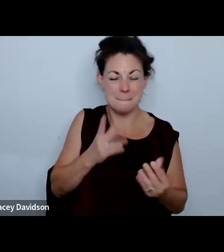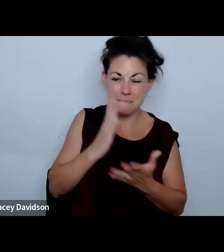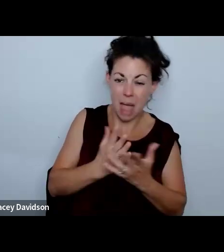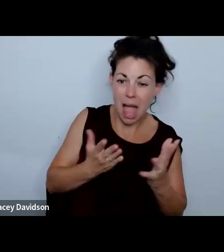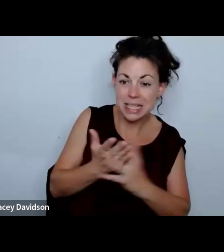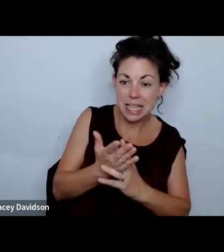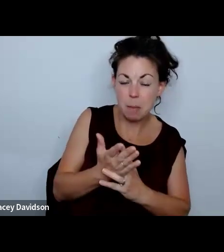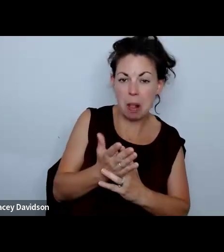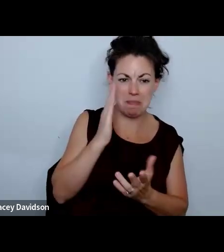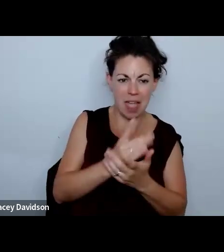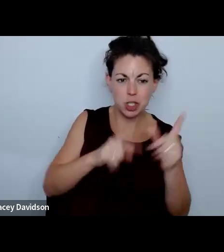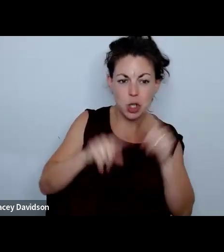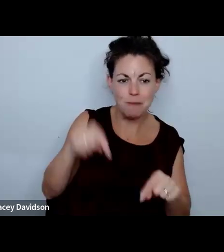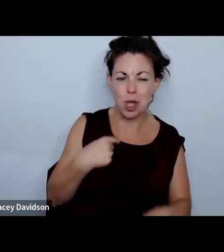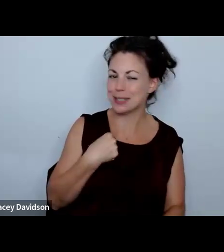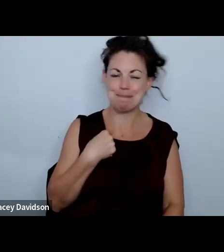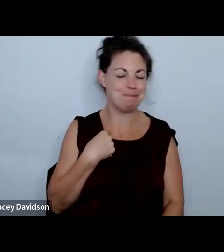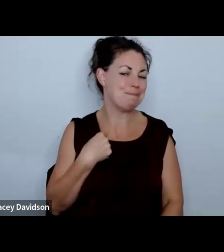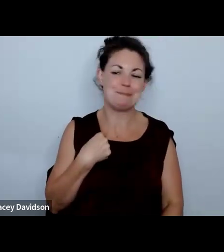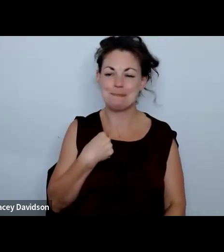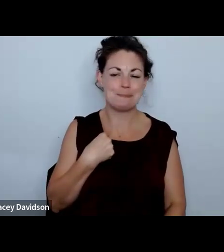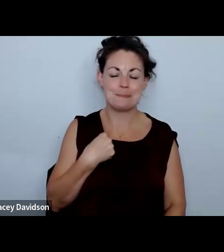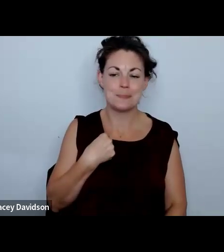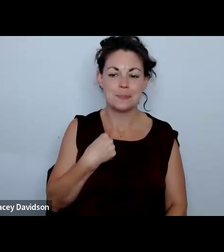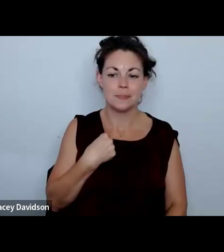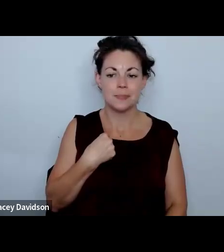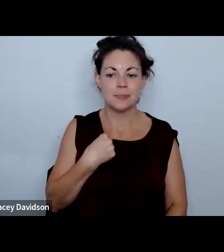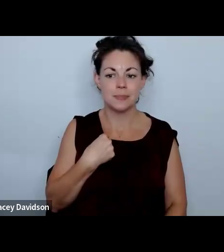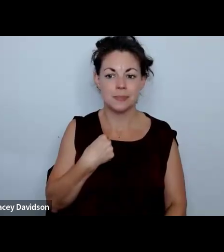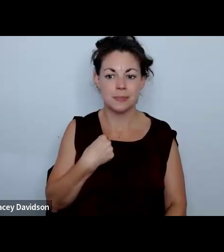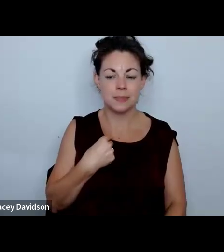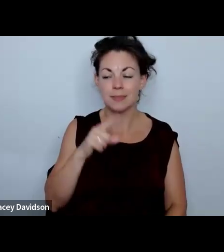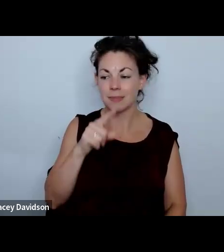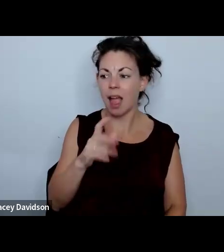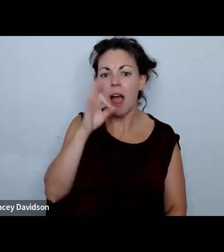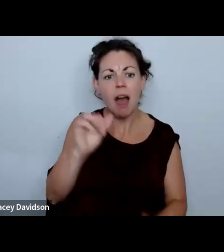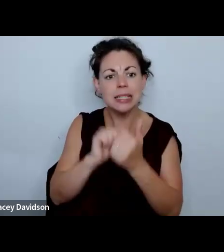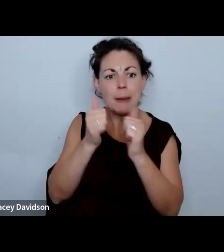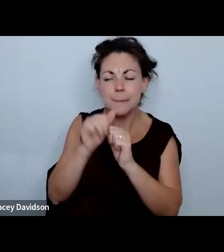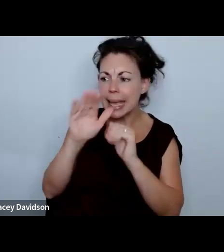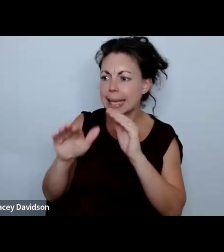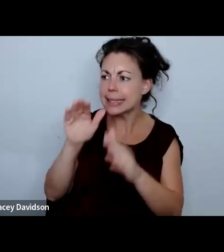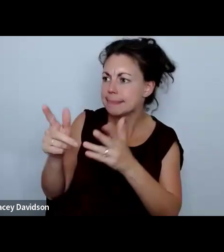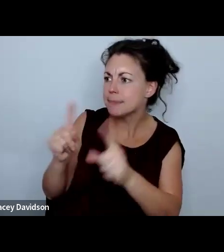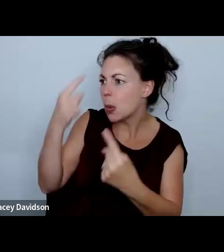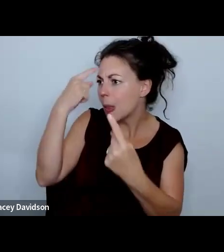which then allowed me to understand all the different areas in which universities can be made more accessible